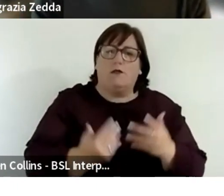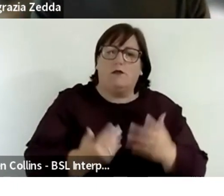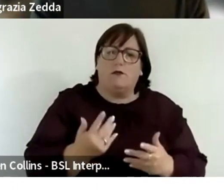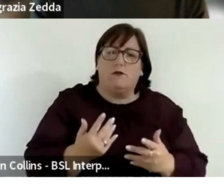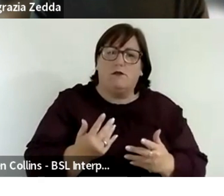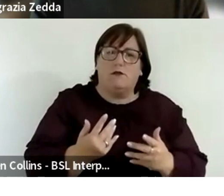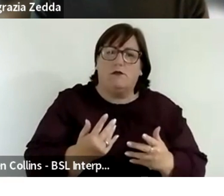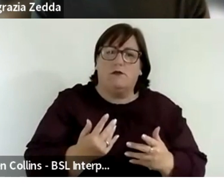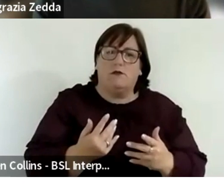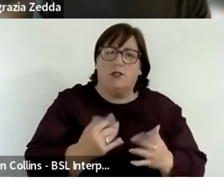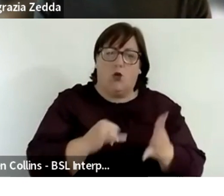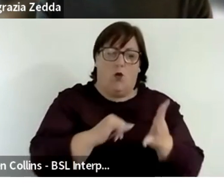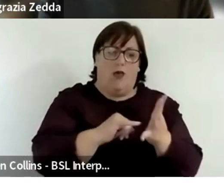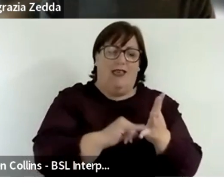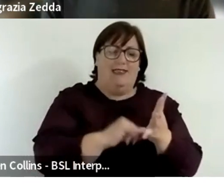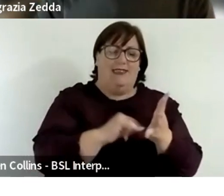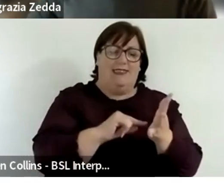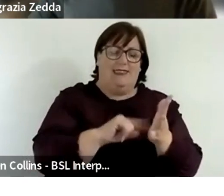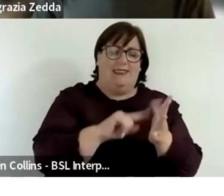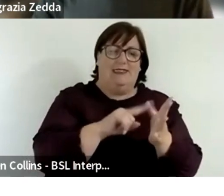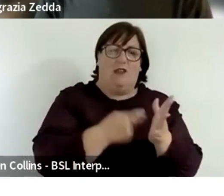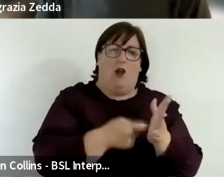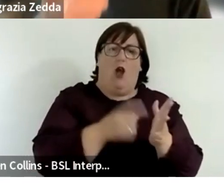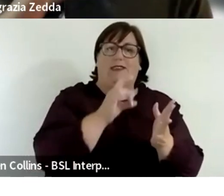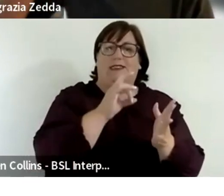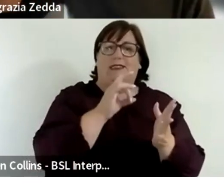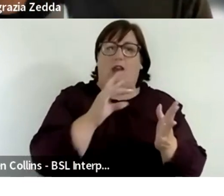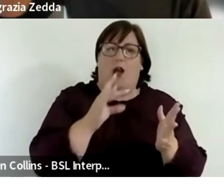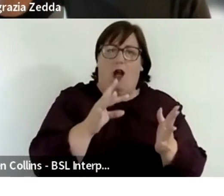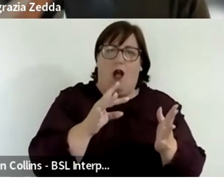That is very important, because at HS2 we have